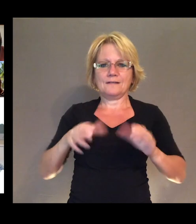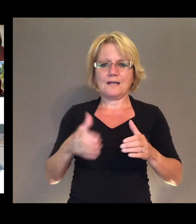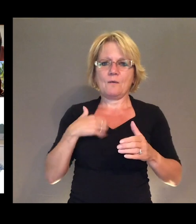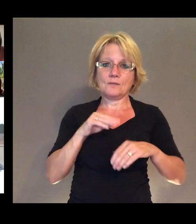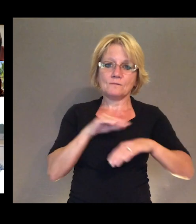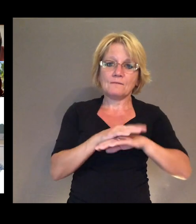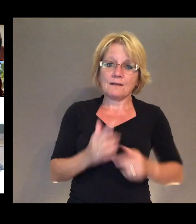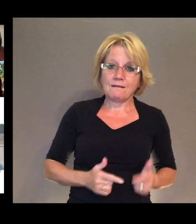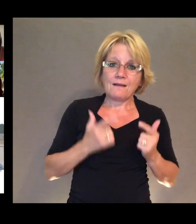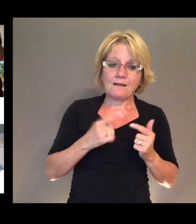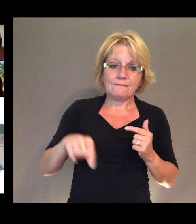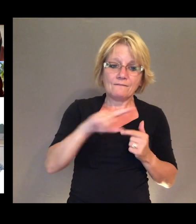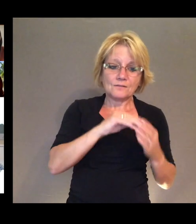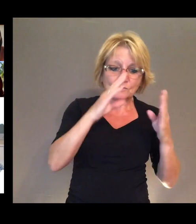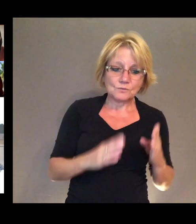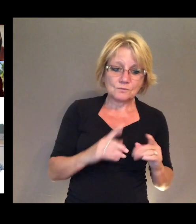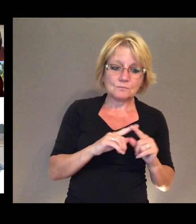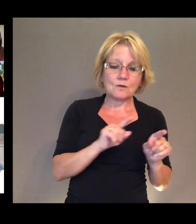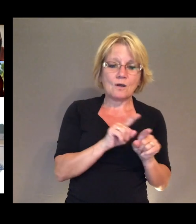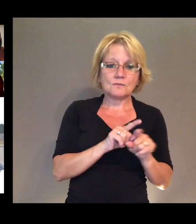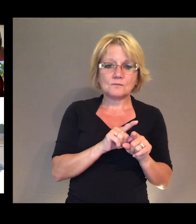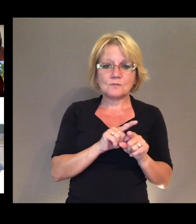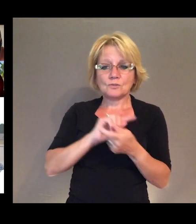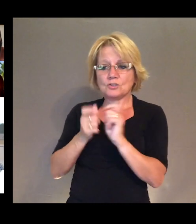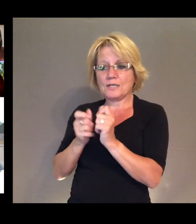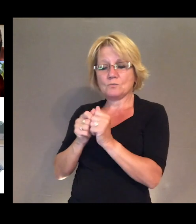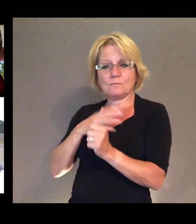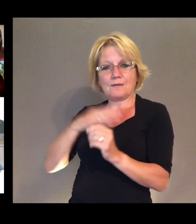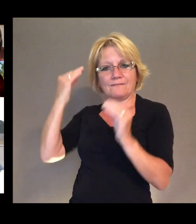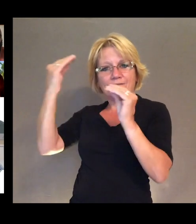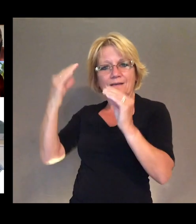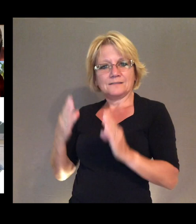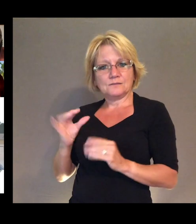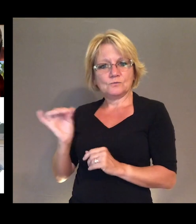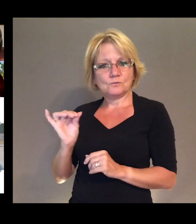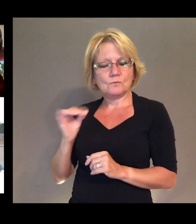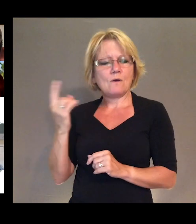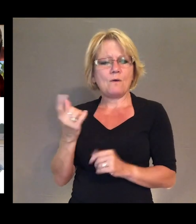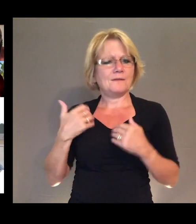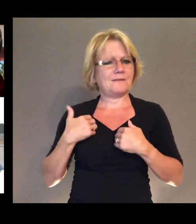but I also wanna bring these changes back to my faculty because there's always room for improvement.